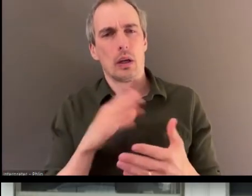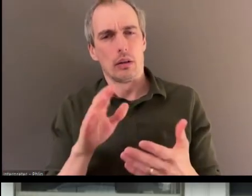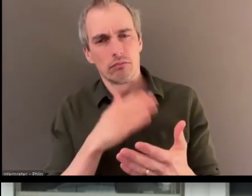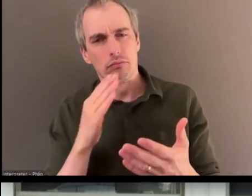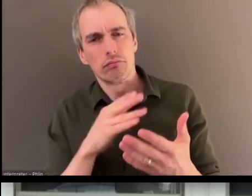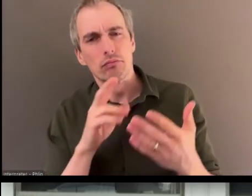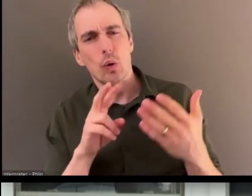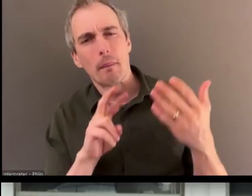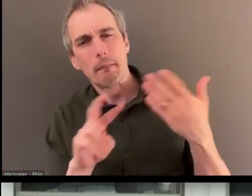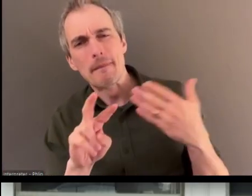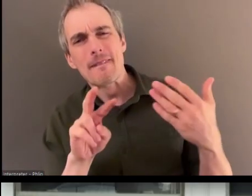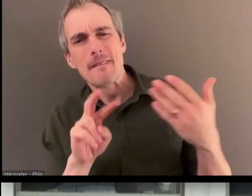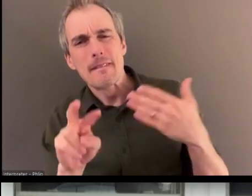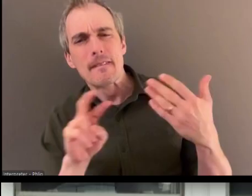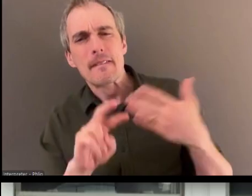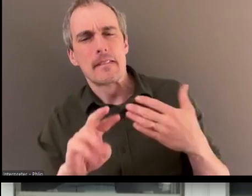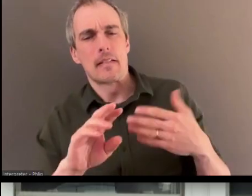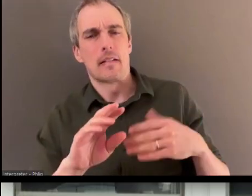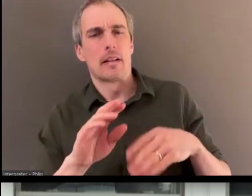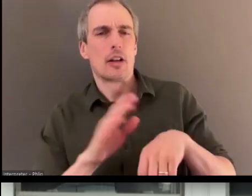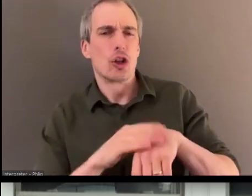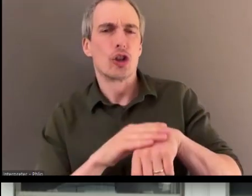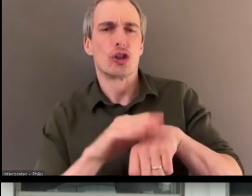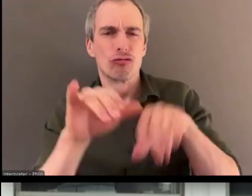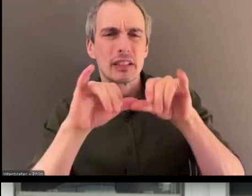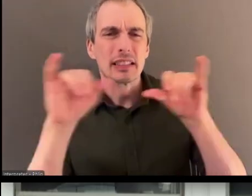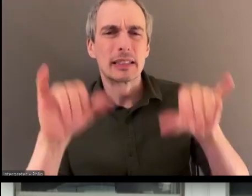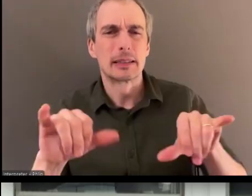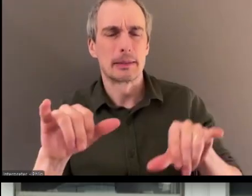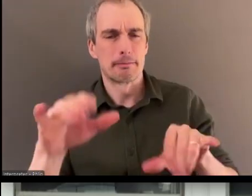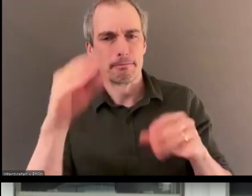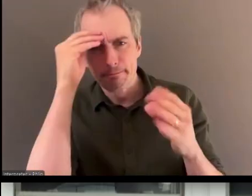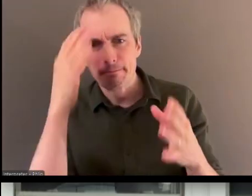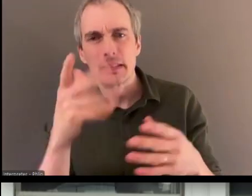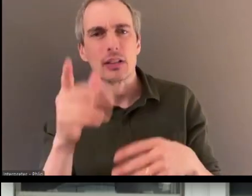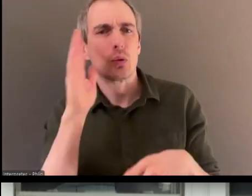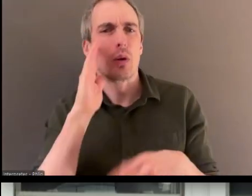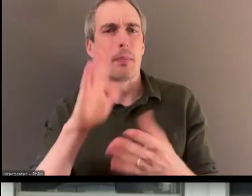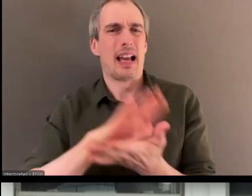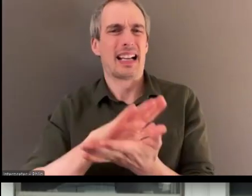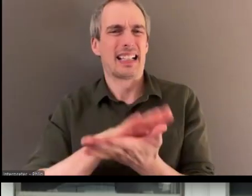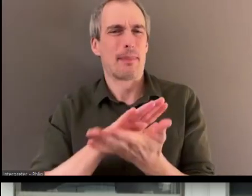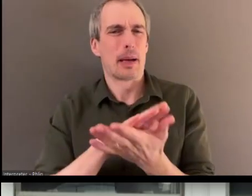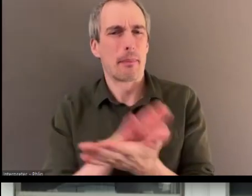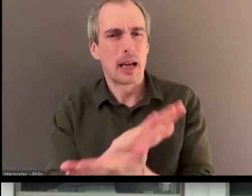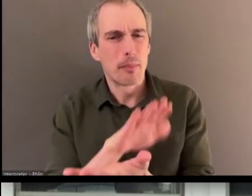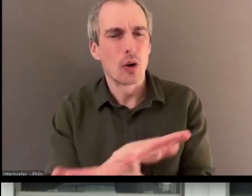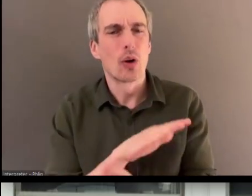is going to be an academic paper. This is a two-column paper. You're going to be seeing images on pages two and three.